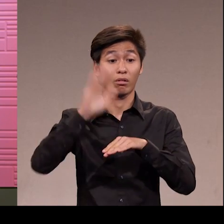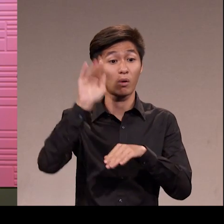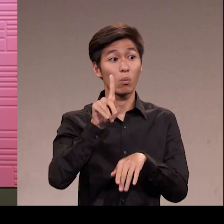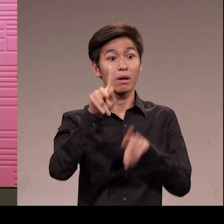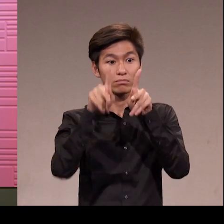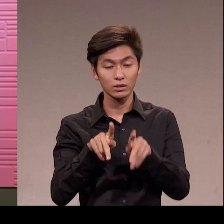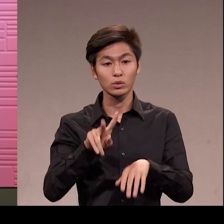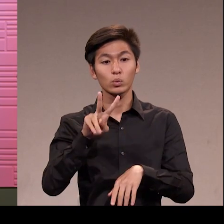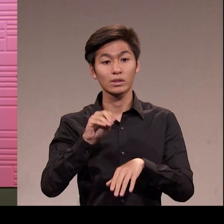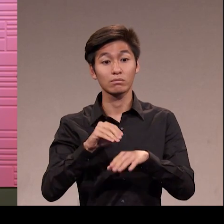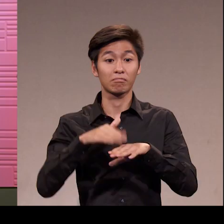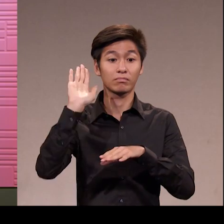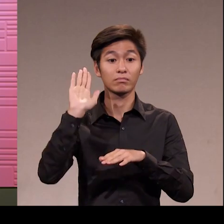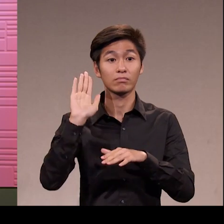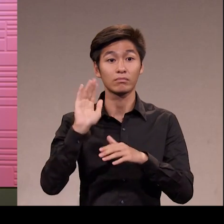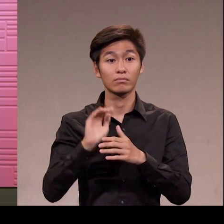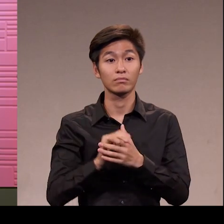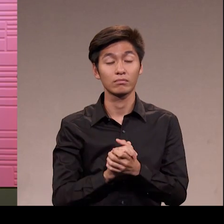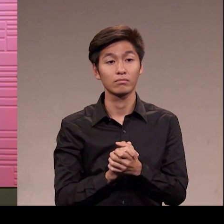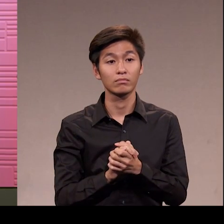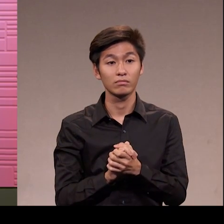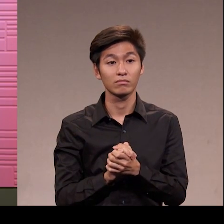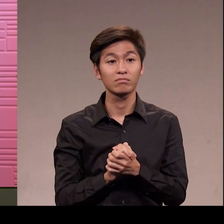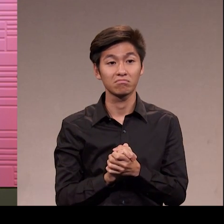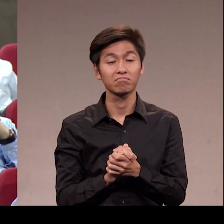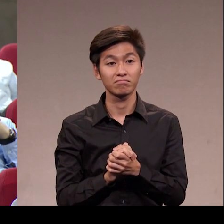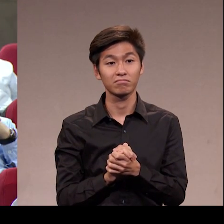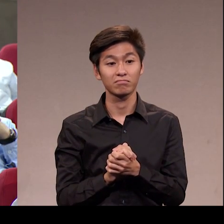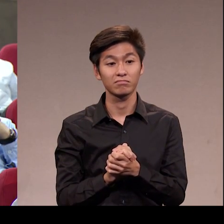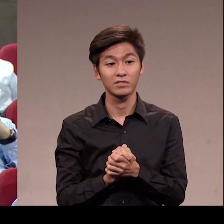I believe that there are 1,000 of you here. Well, there could be more than 1,000 phones.